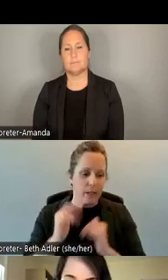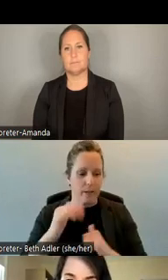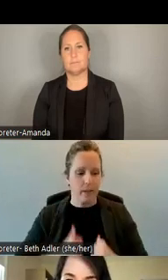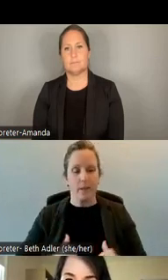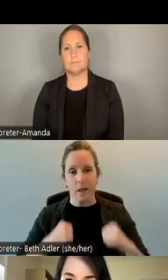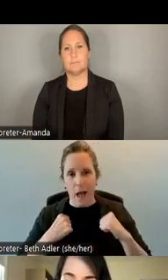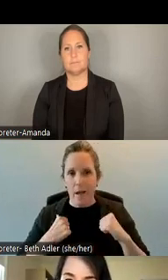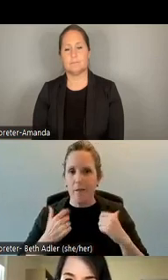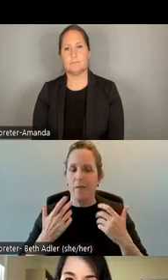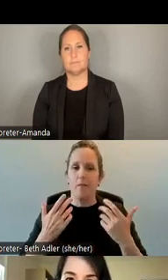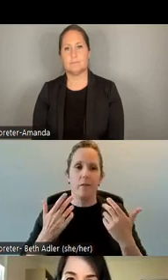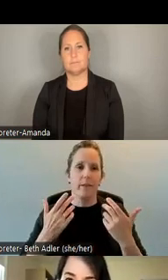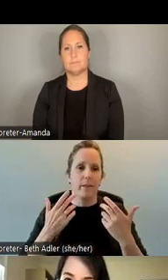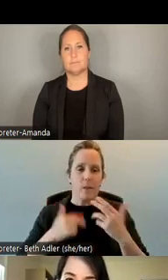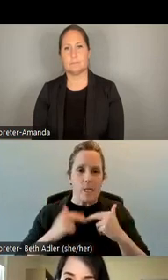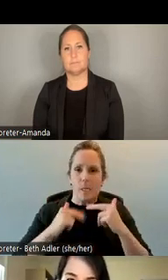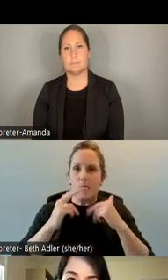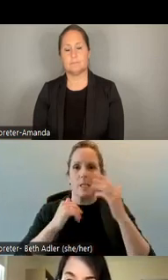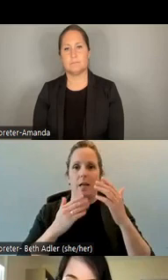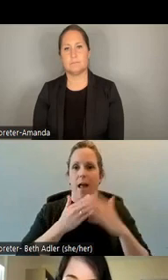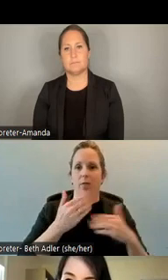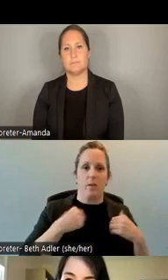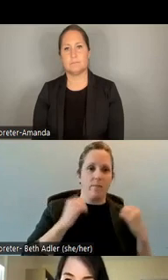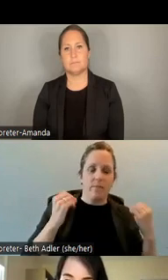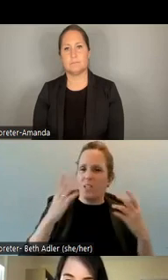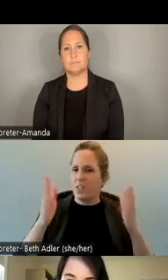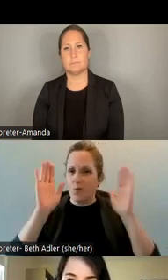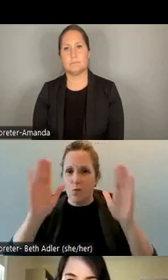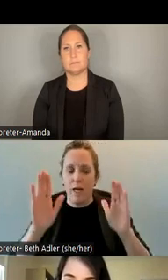of connecting with people in a way that someone like myself without that lived experience never